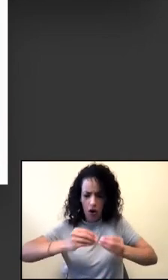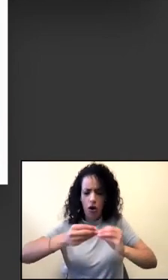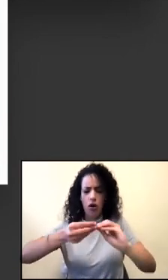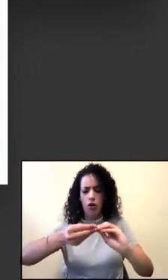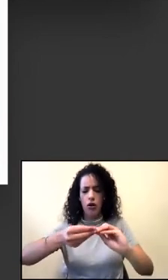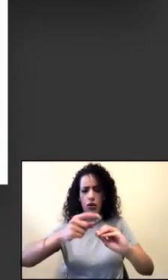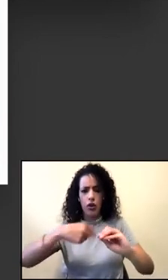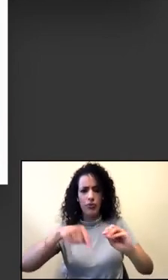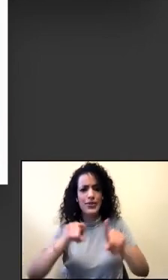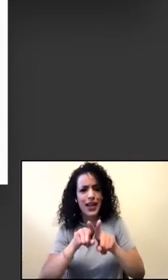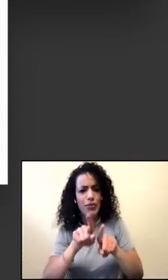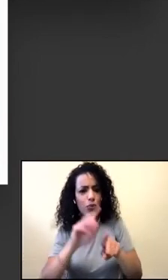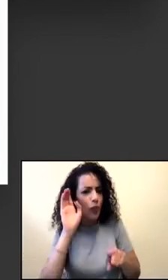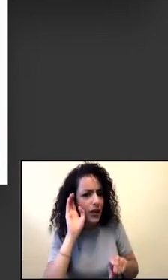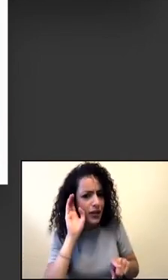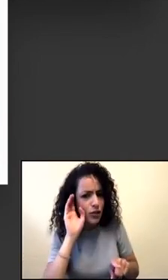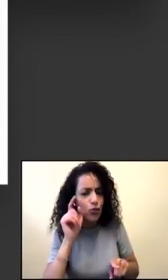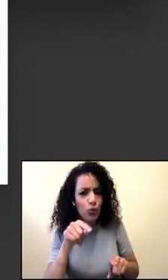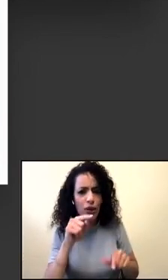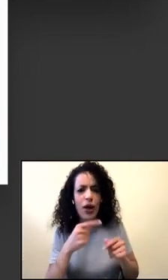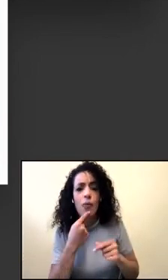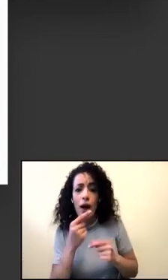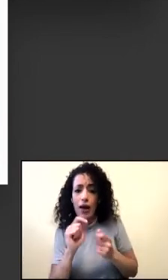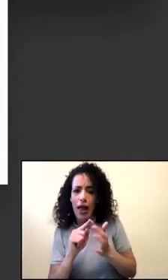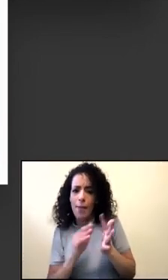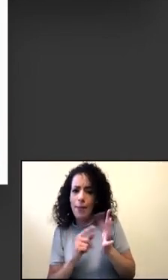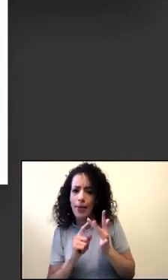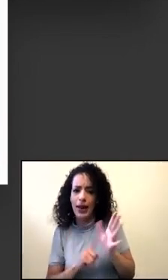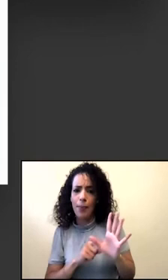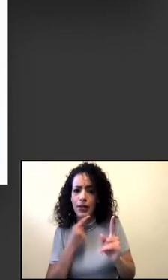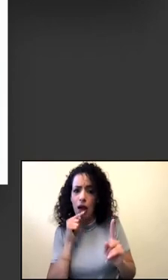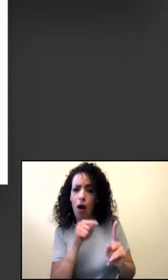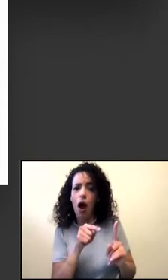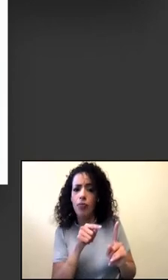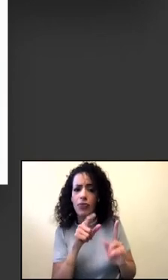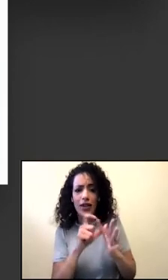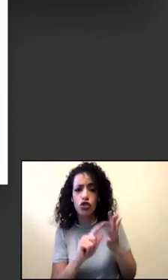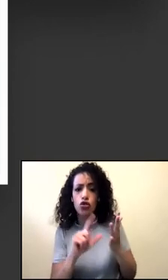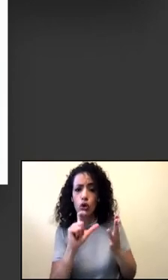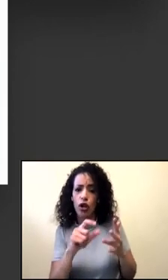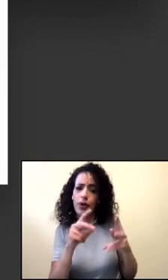describe it as a "poetic archive". And I think we were keen in a sense, it kind of also felt